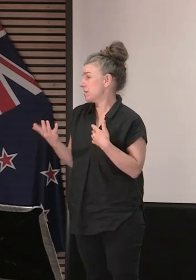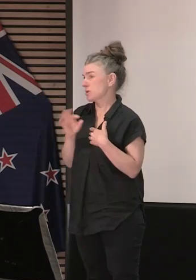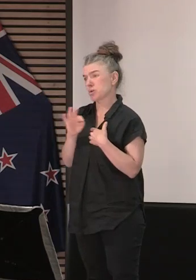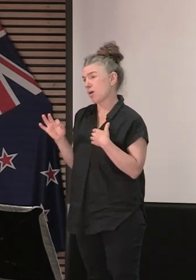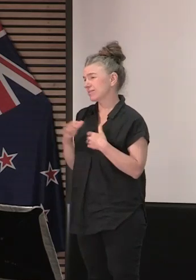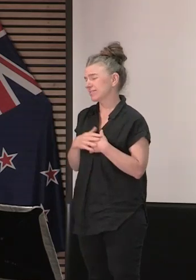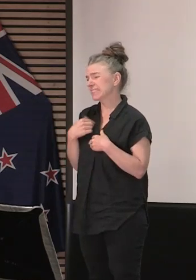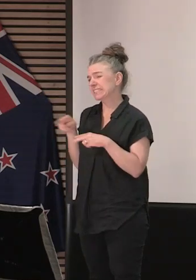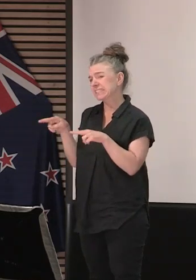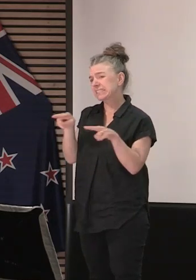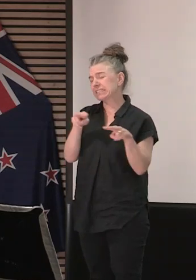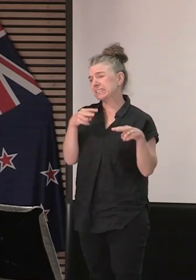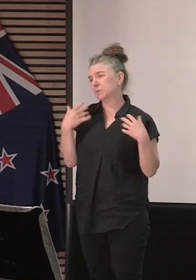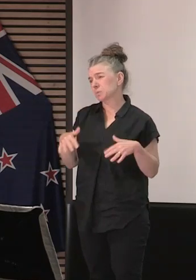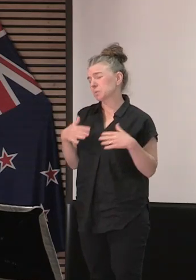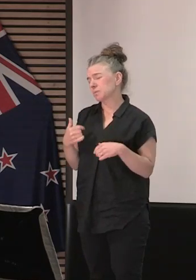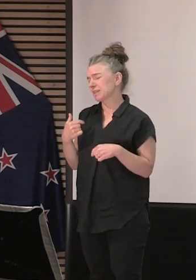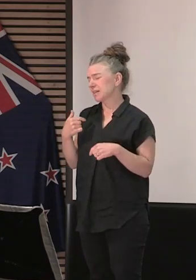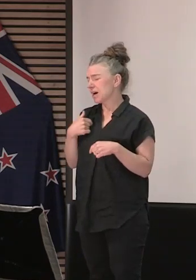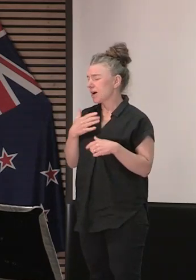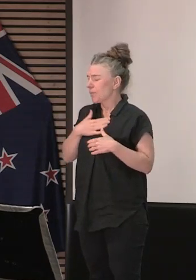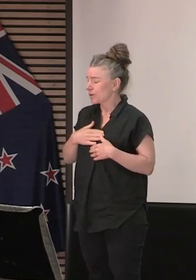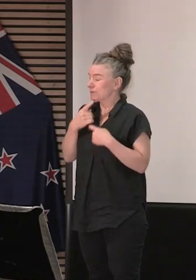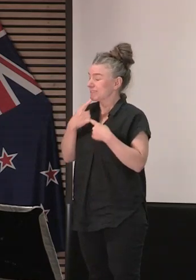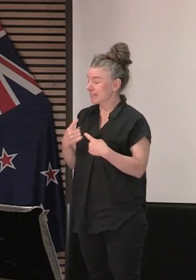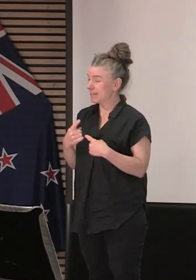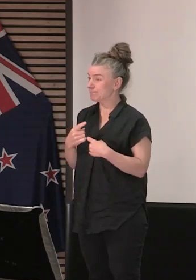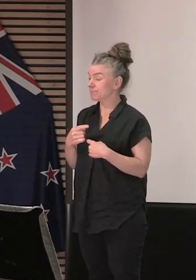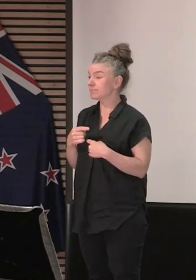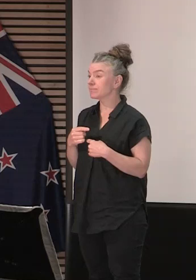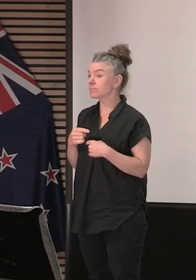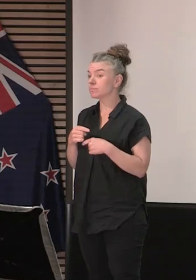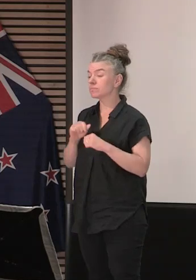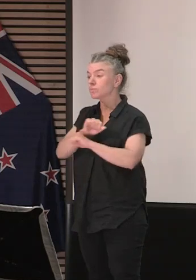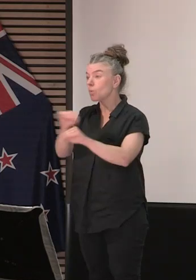I want to giveyou all the assurance that Ican, that the health and wellbeing of you and ourcommunities